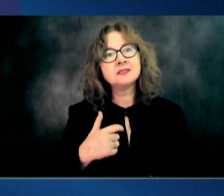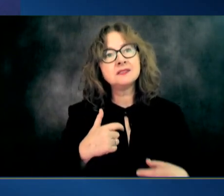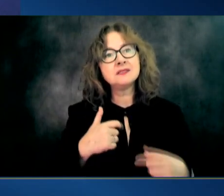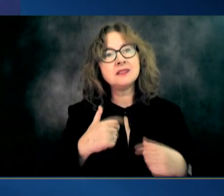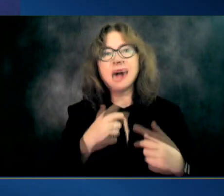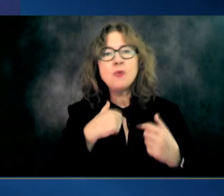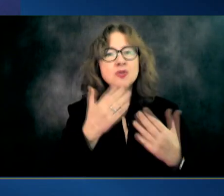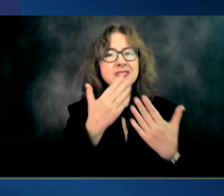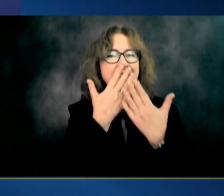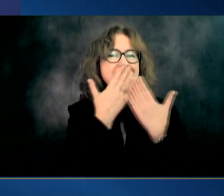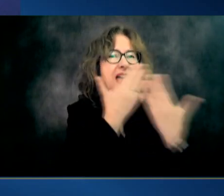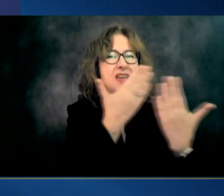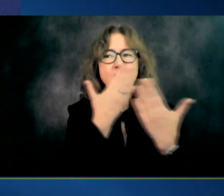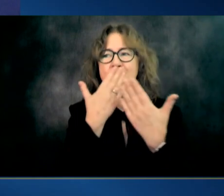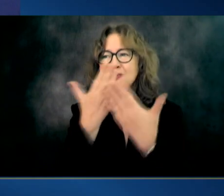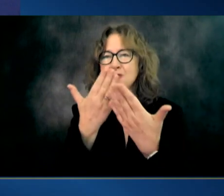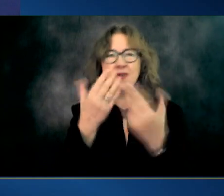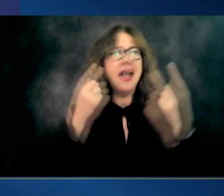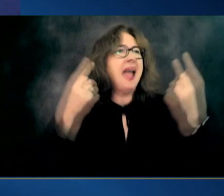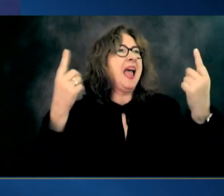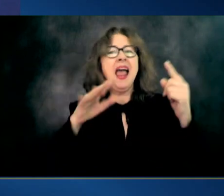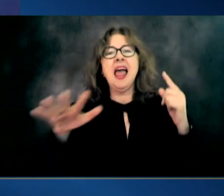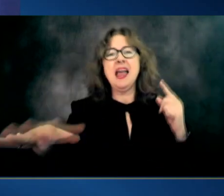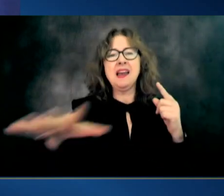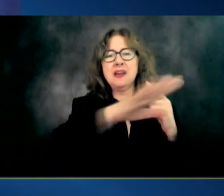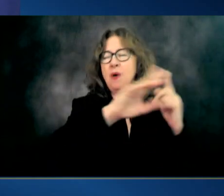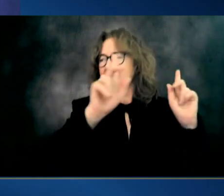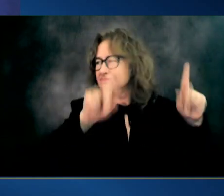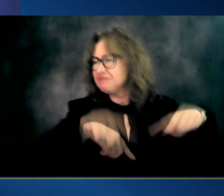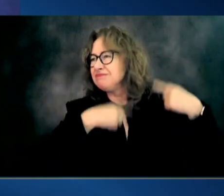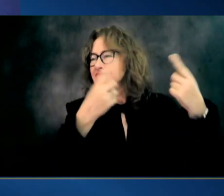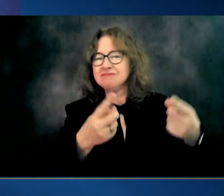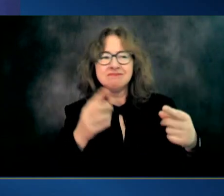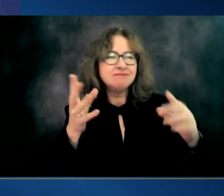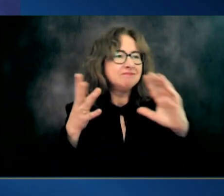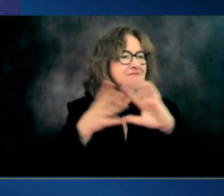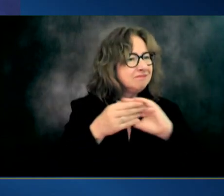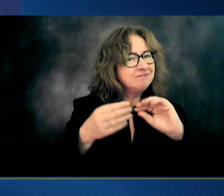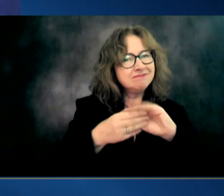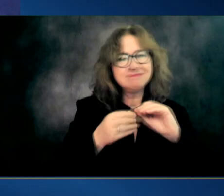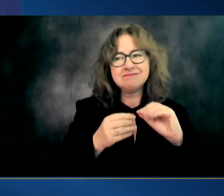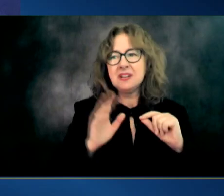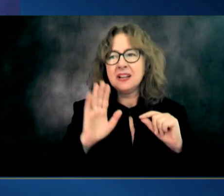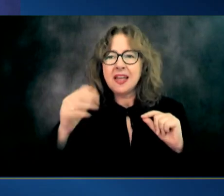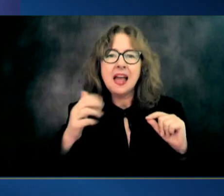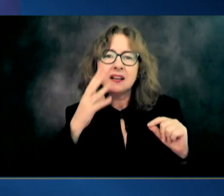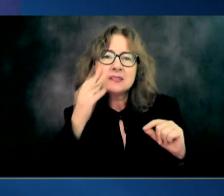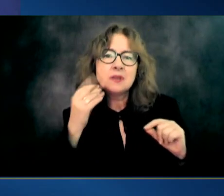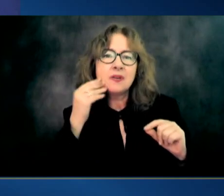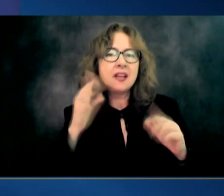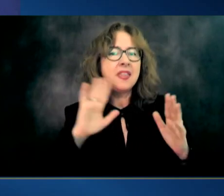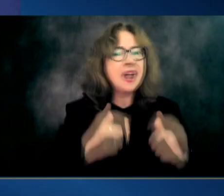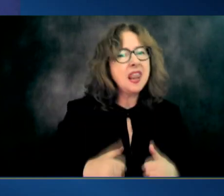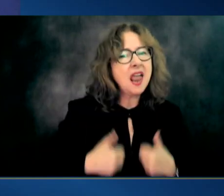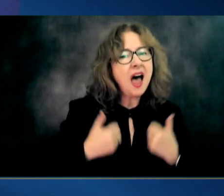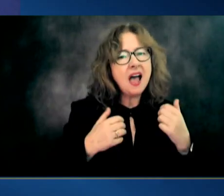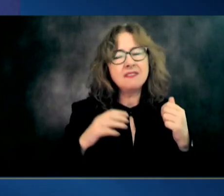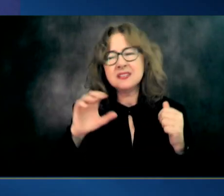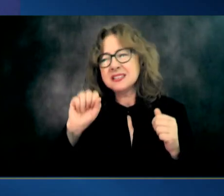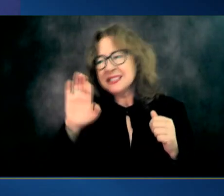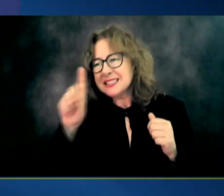shared and spoken up about their life with sickle cell disease, their life as a carer.